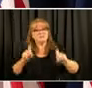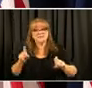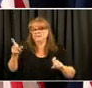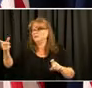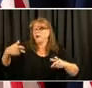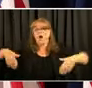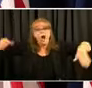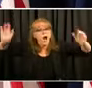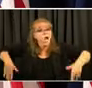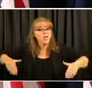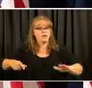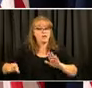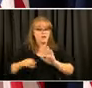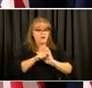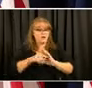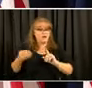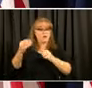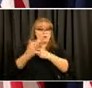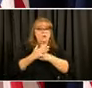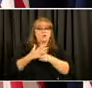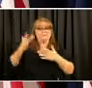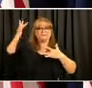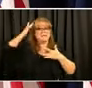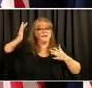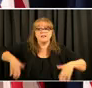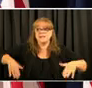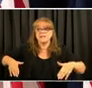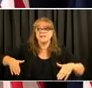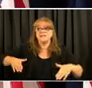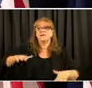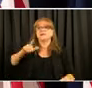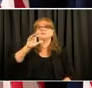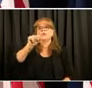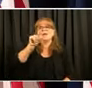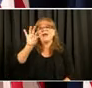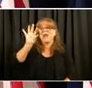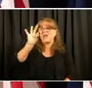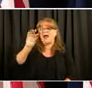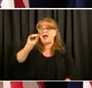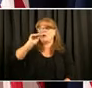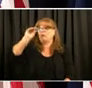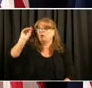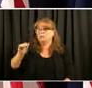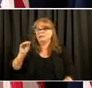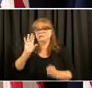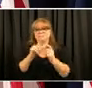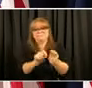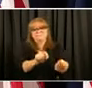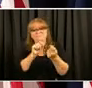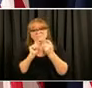accurate very very accurate testing and of course if you have a negative test there's no tracking or